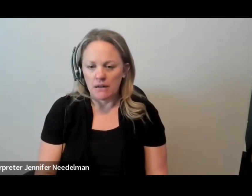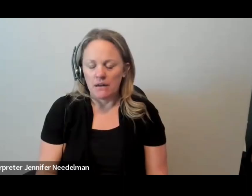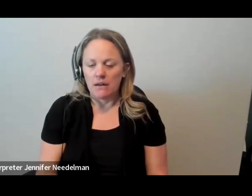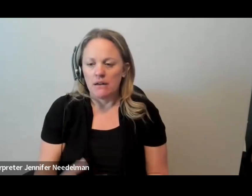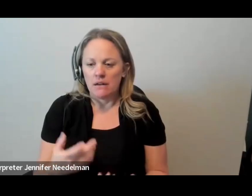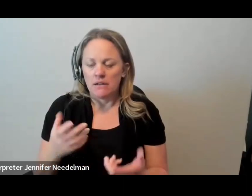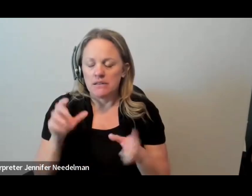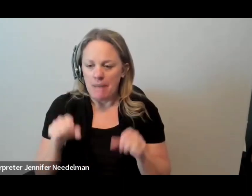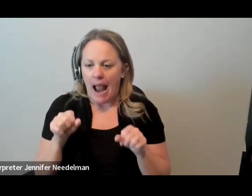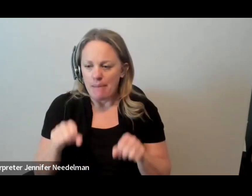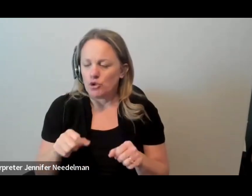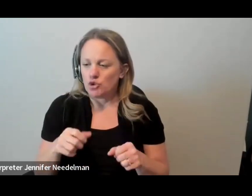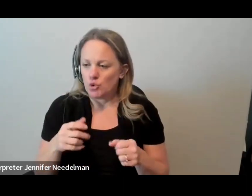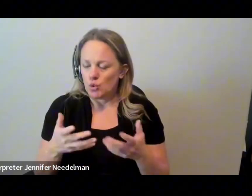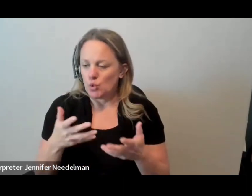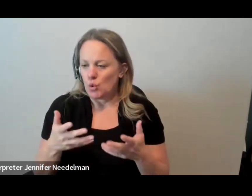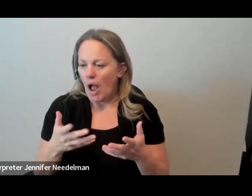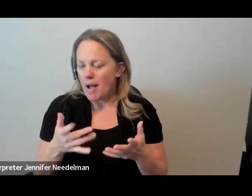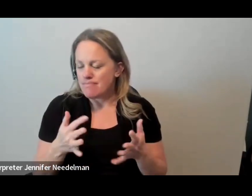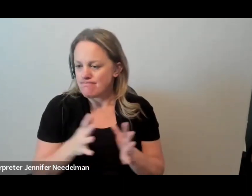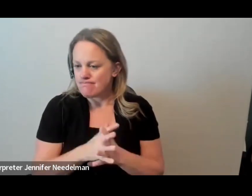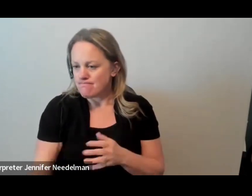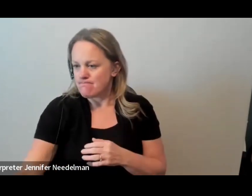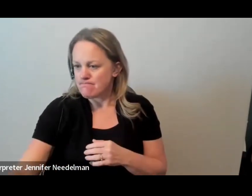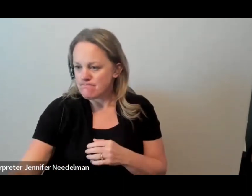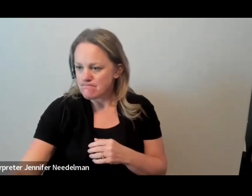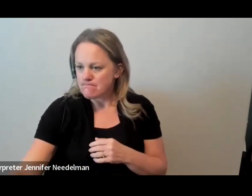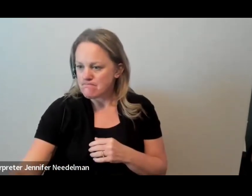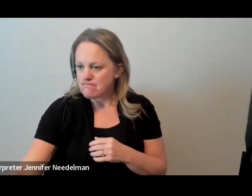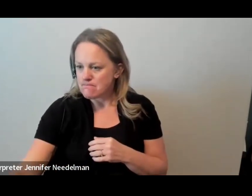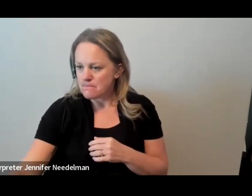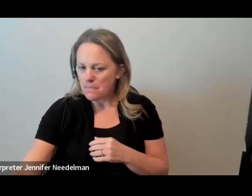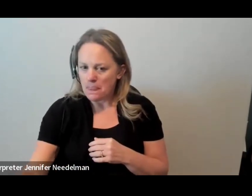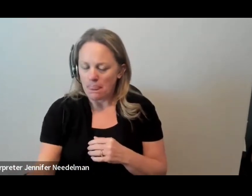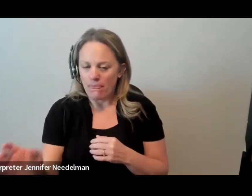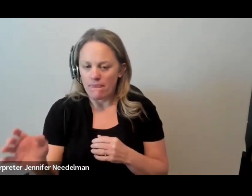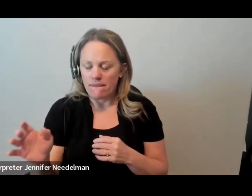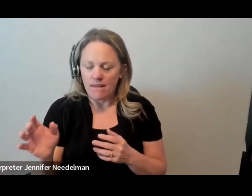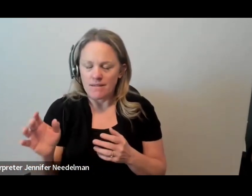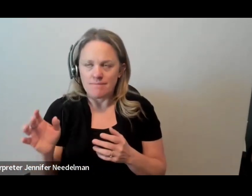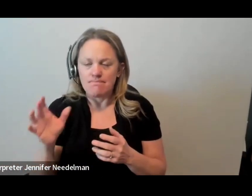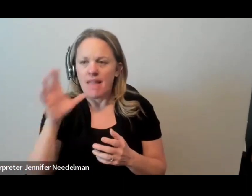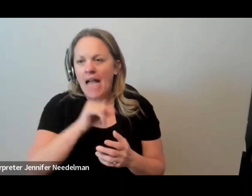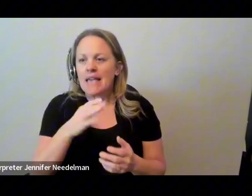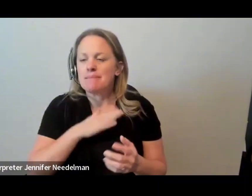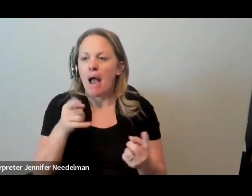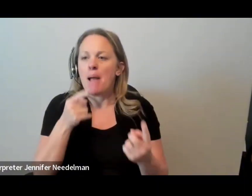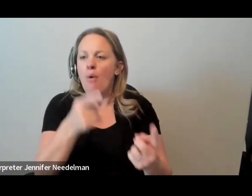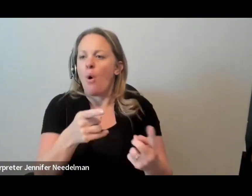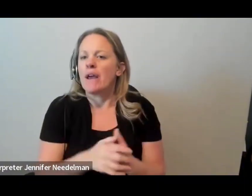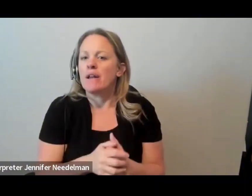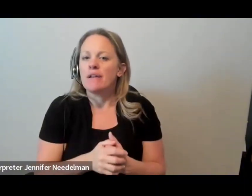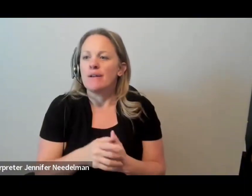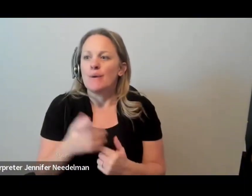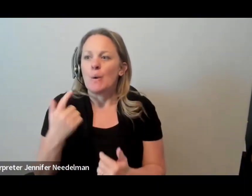to, I guess what I'm getting at is we don't know what we don't know